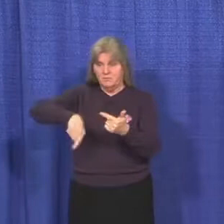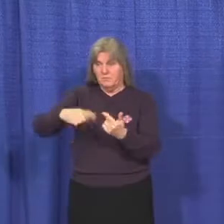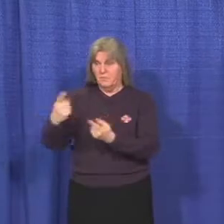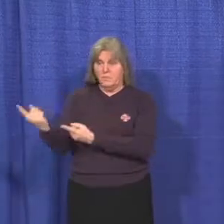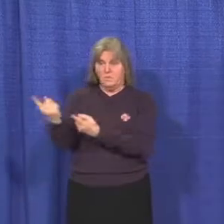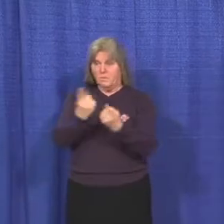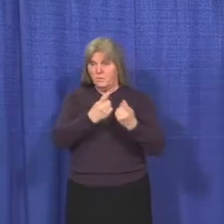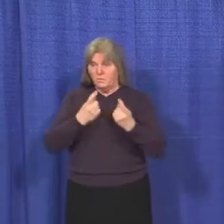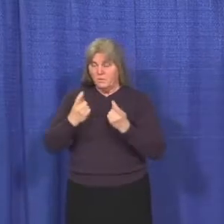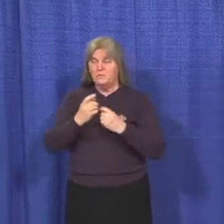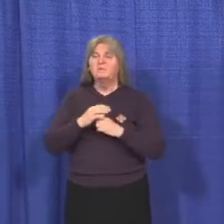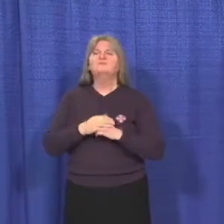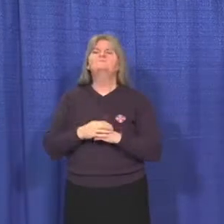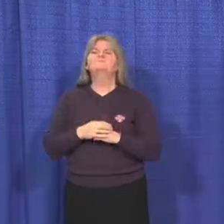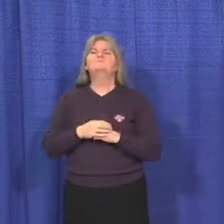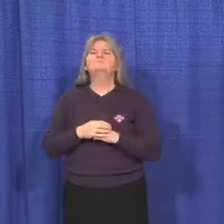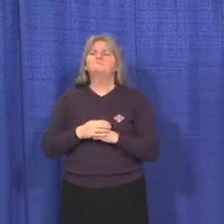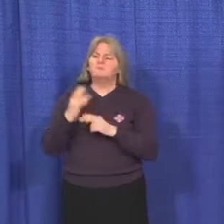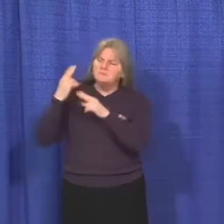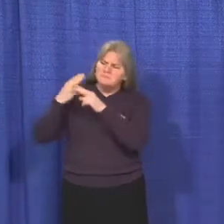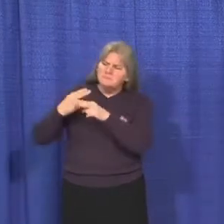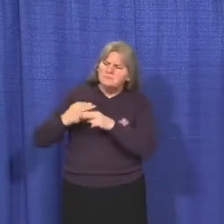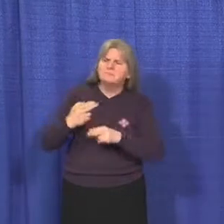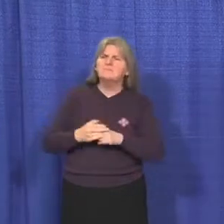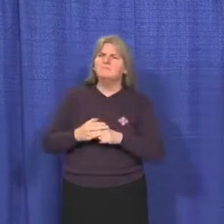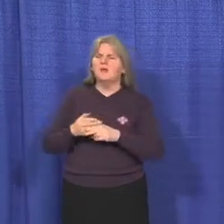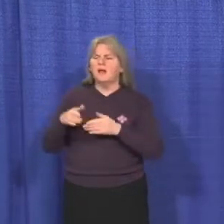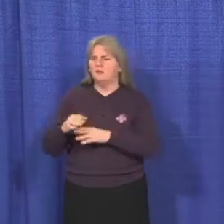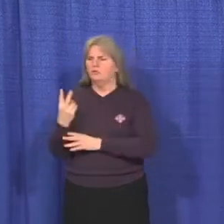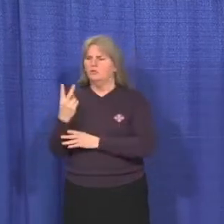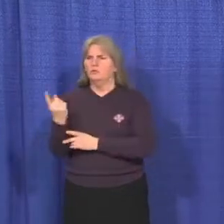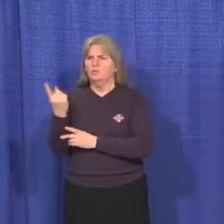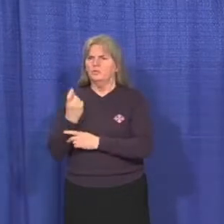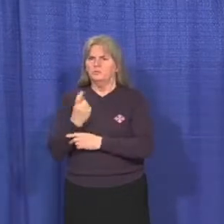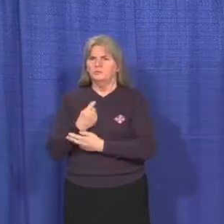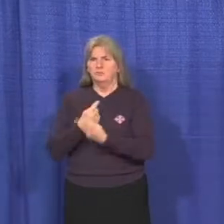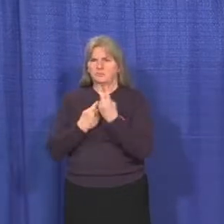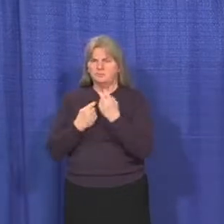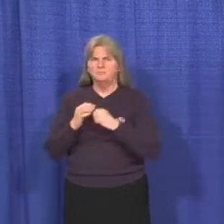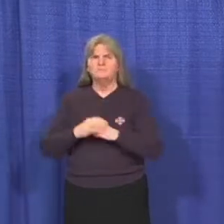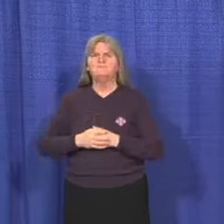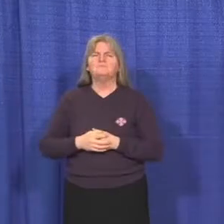from reporters on the line and we will call you by name and you will each have the chance to ask